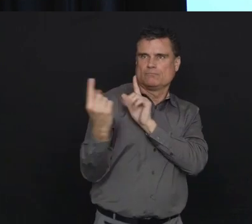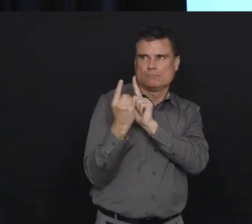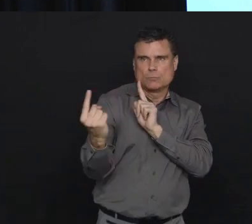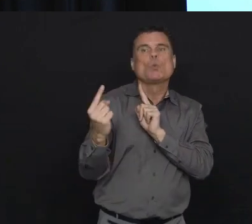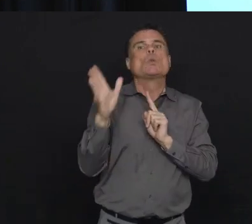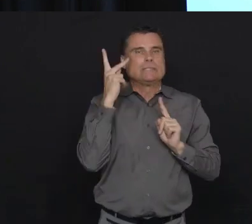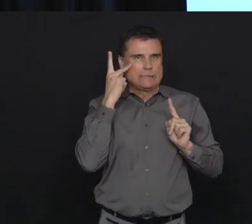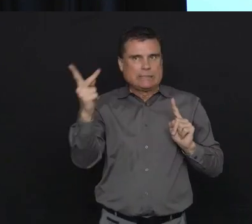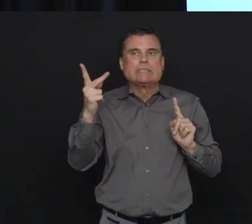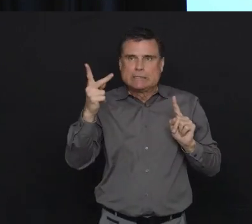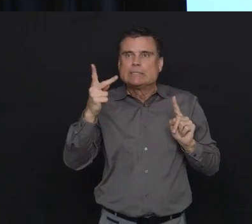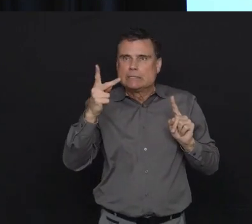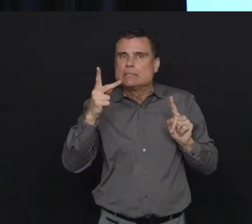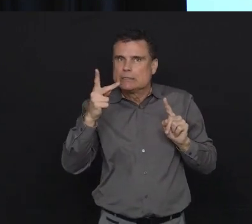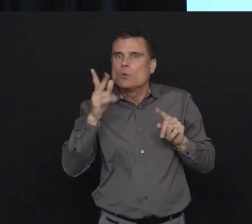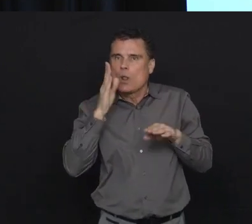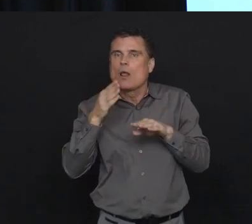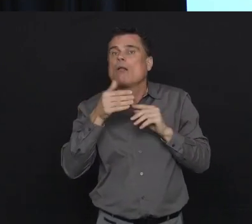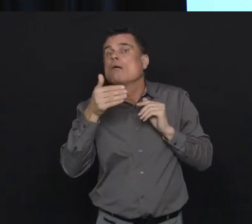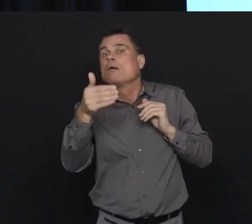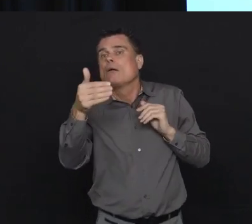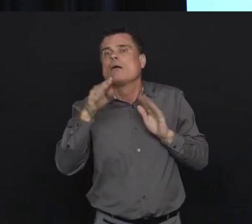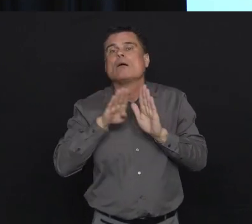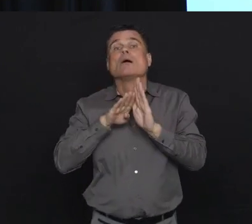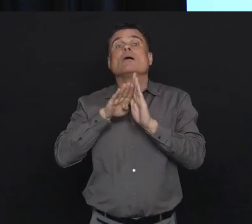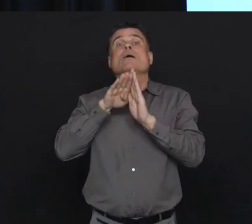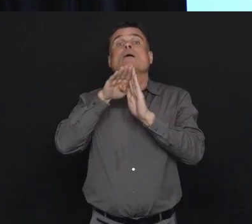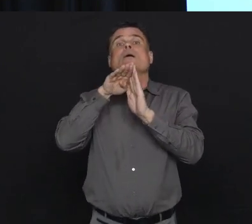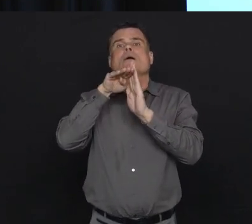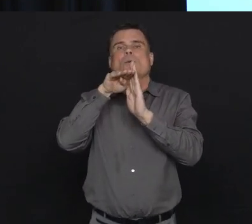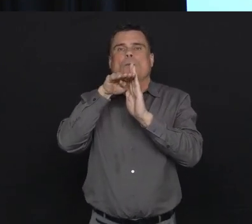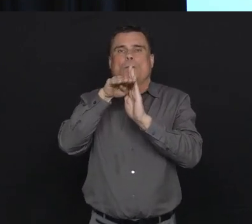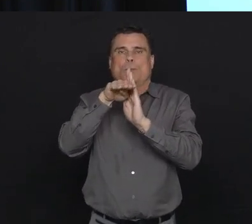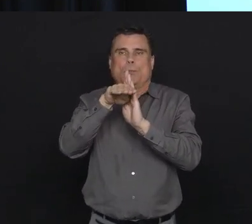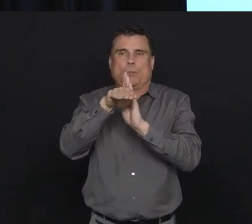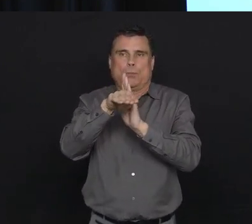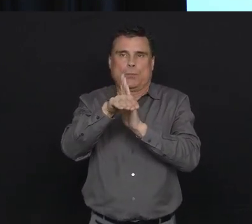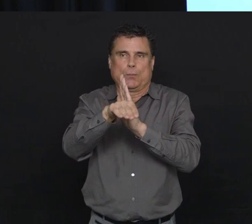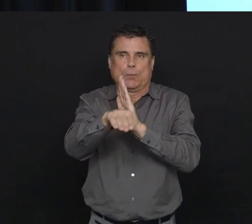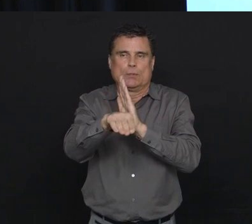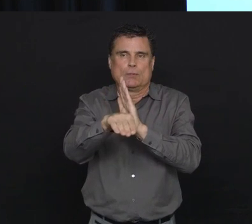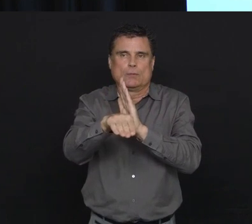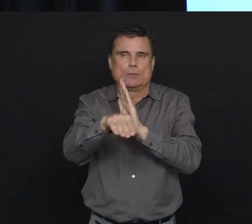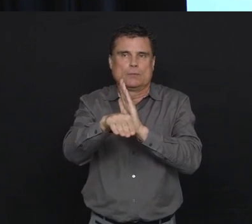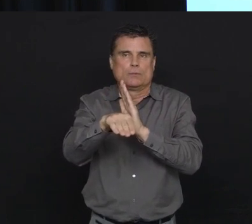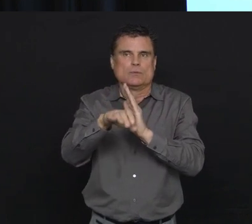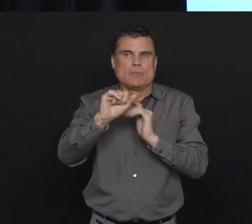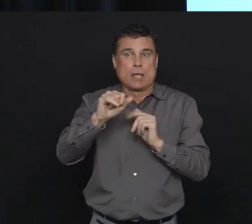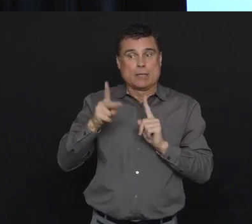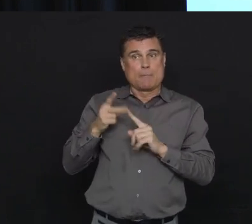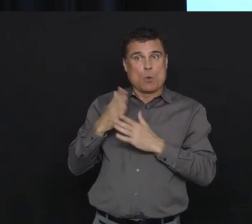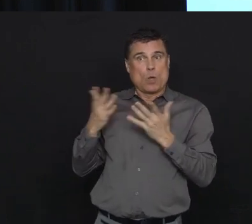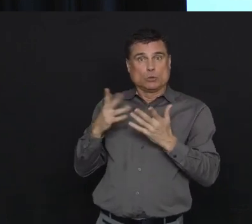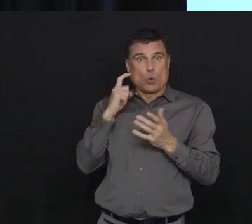The second incubation period from when they started. When we look at this graph,